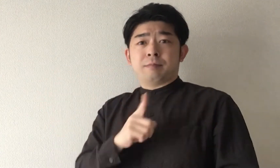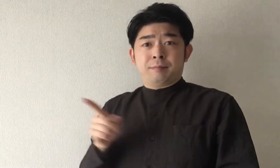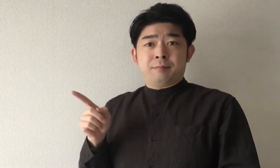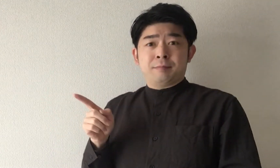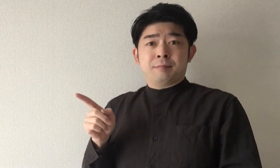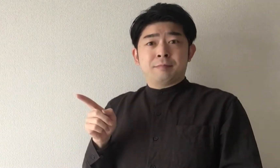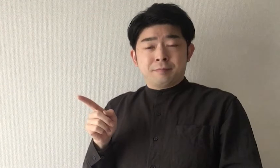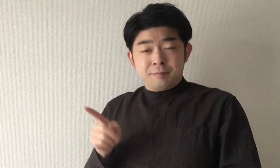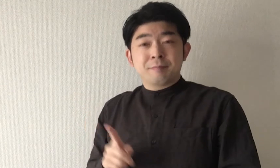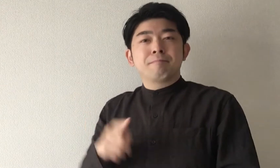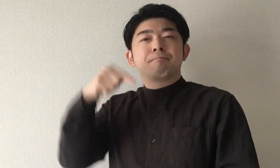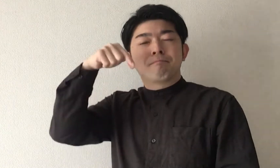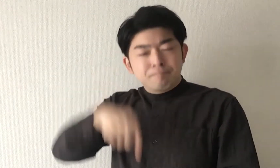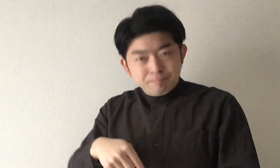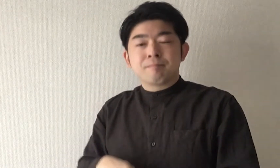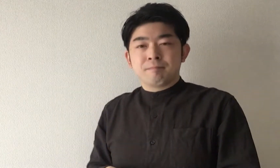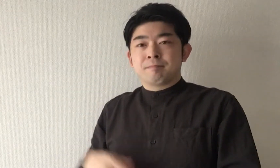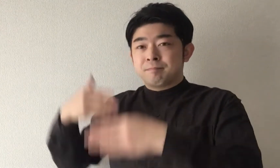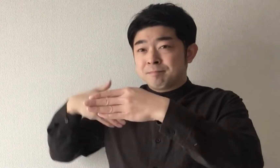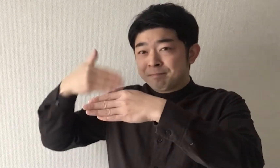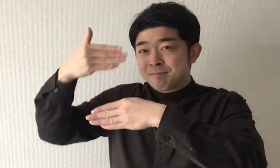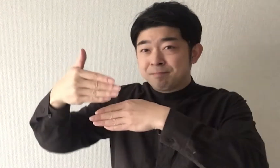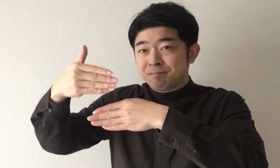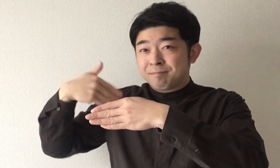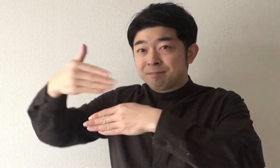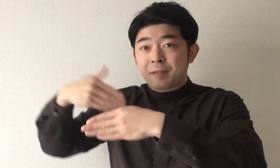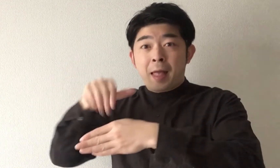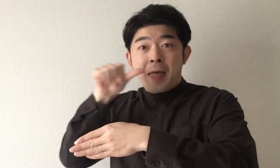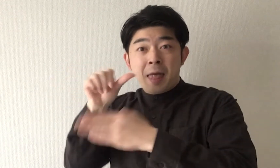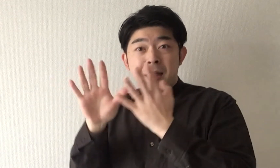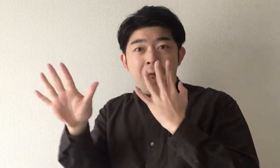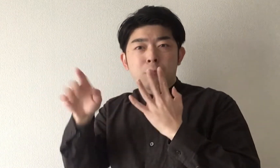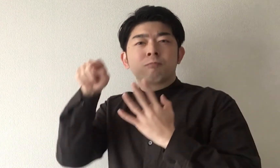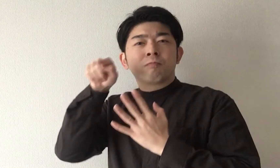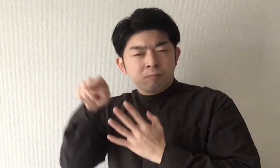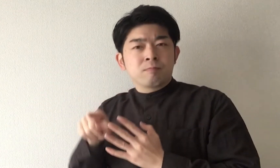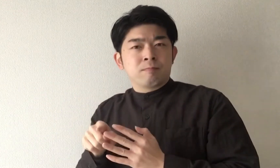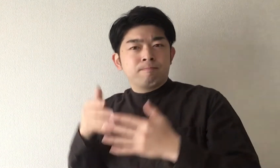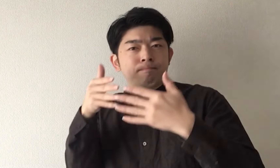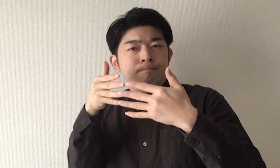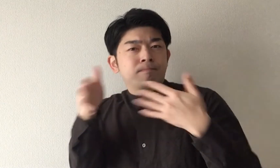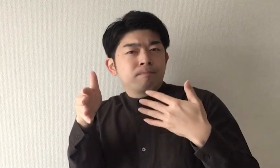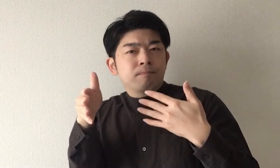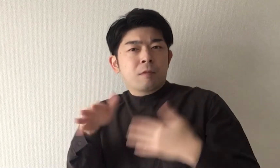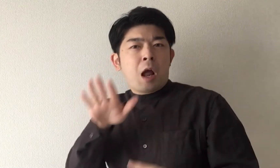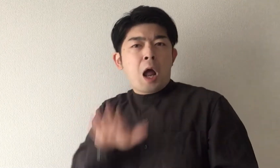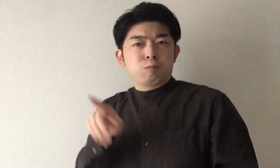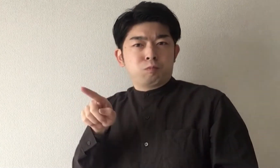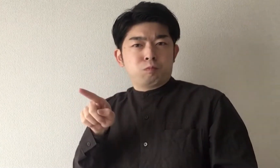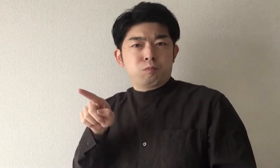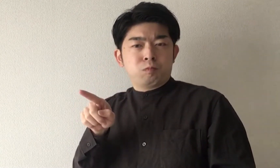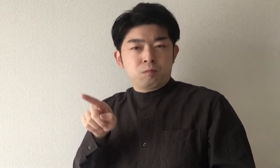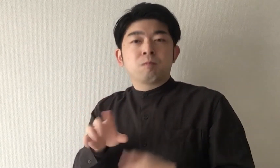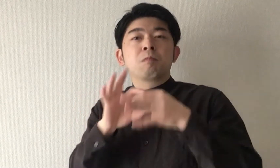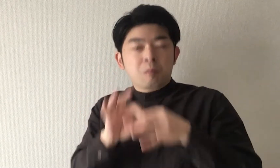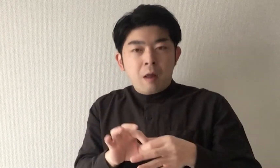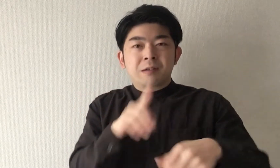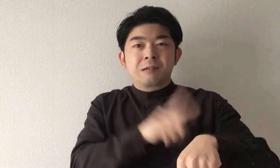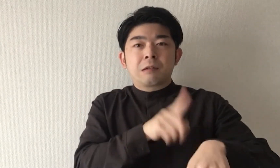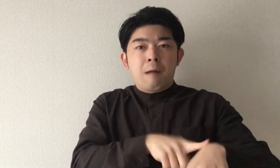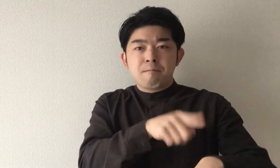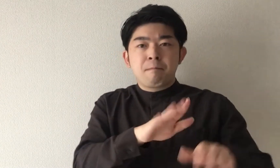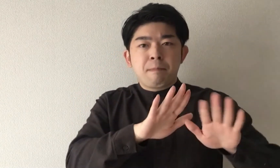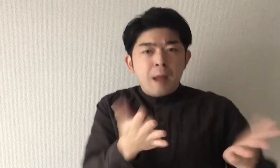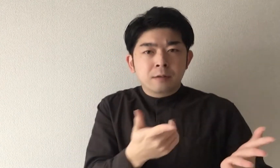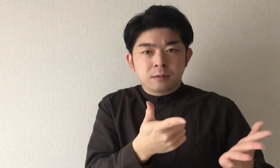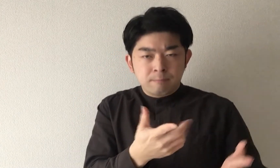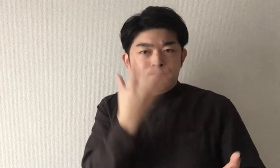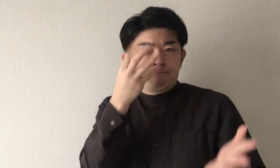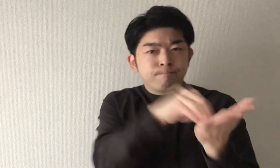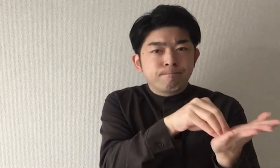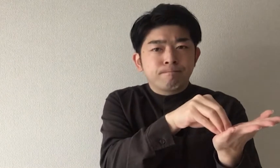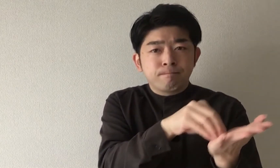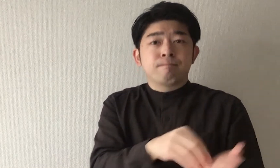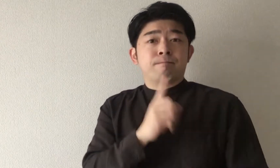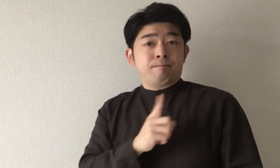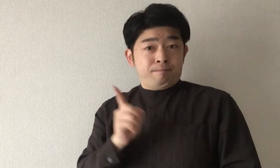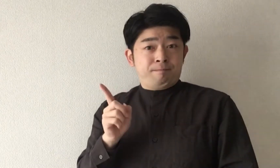He leads time is not real because of the contradiction in the A series.